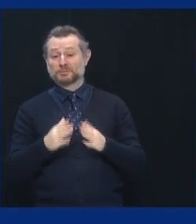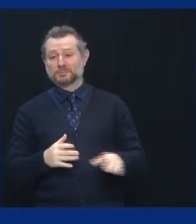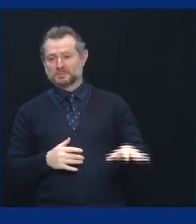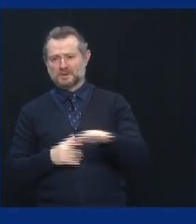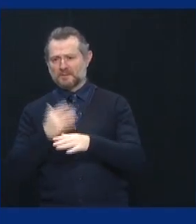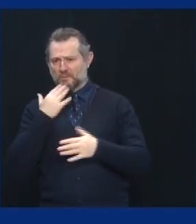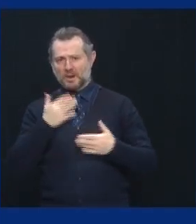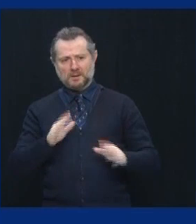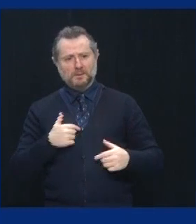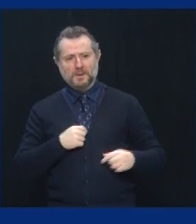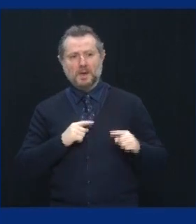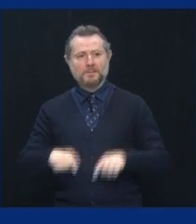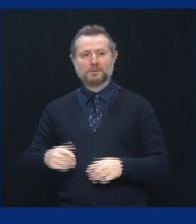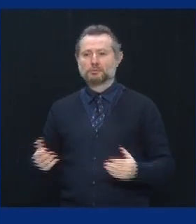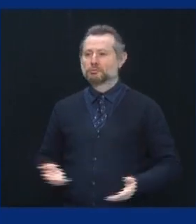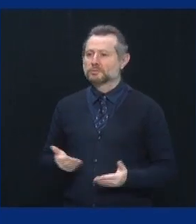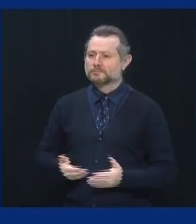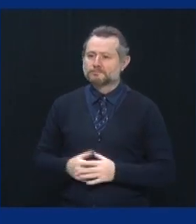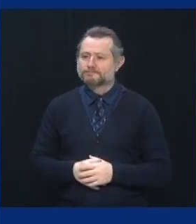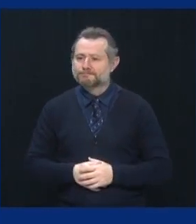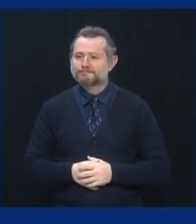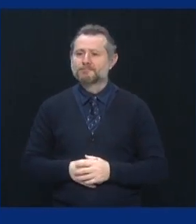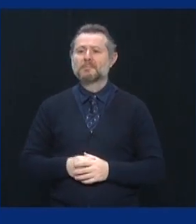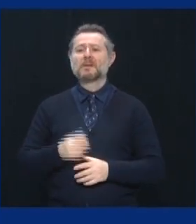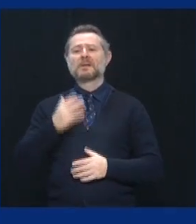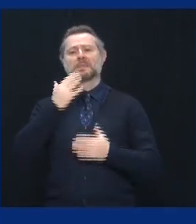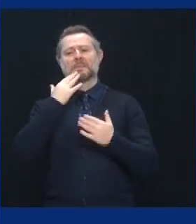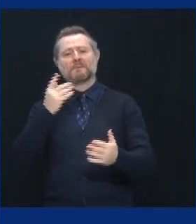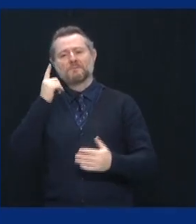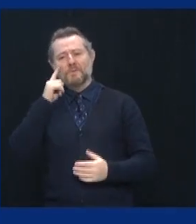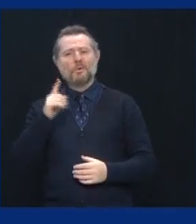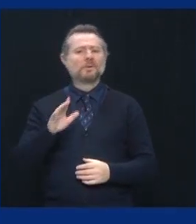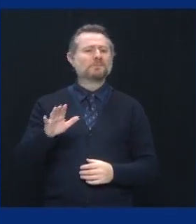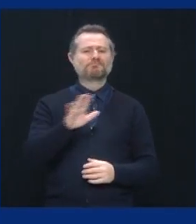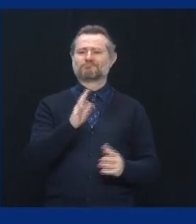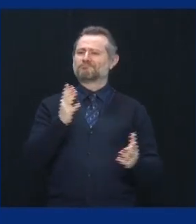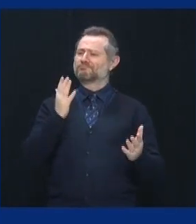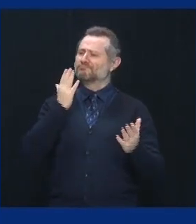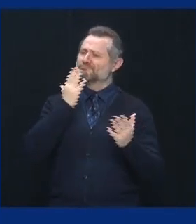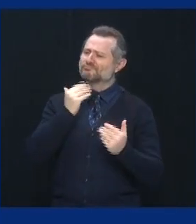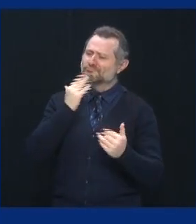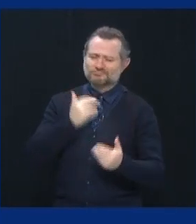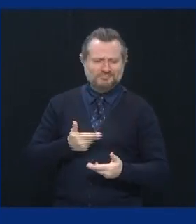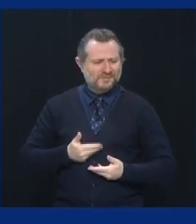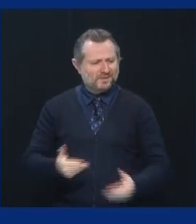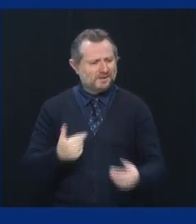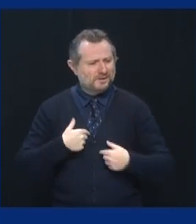AND YOUR EXECUTION. AND TO THE NHTSA RESIDENT LEADERSHIP FOR WELCOMING US INTO